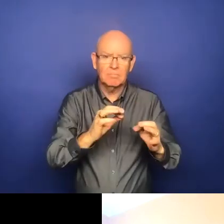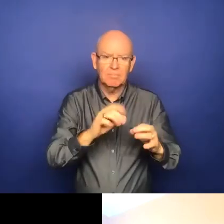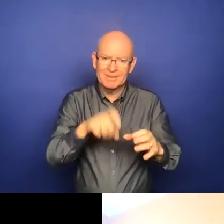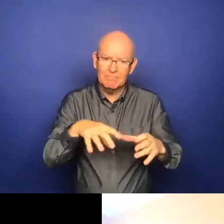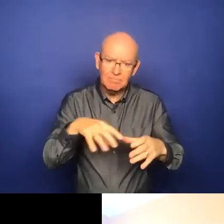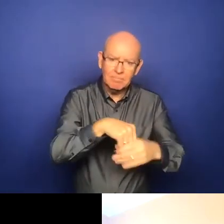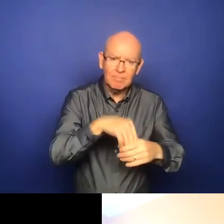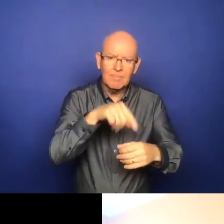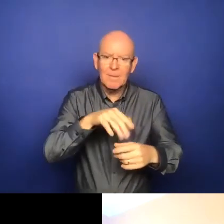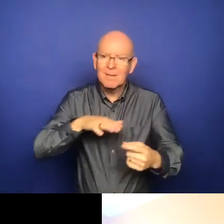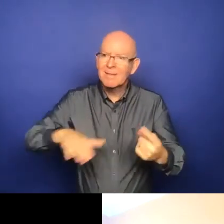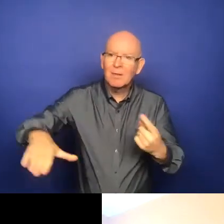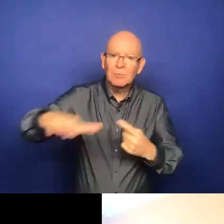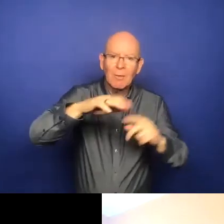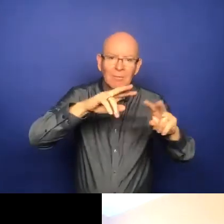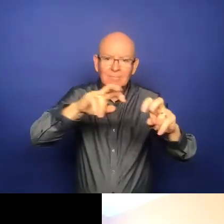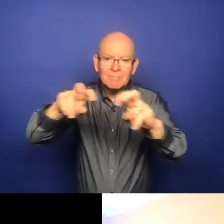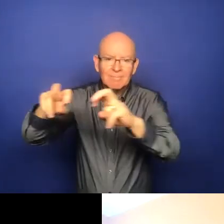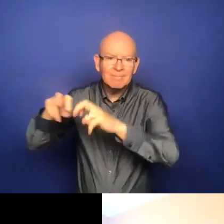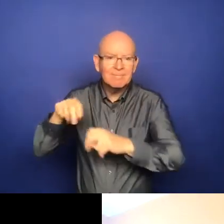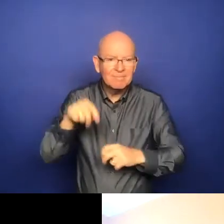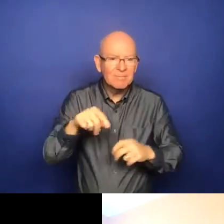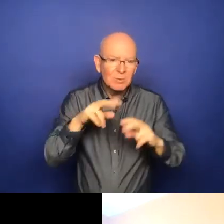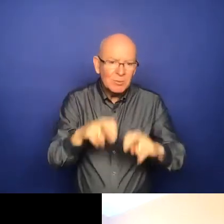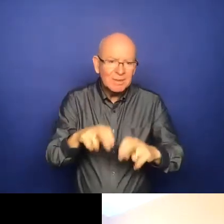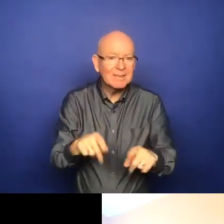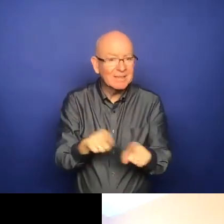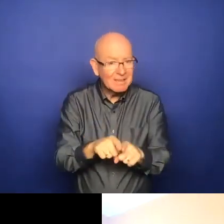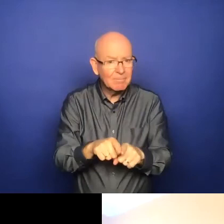agencies and other partners as they provide services.